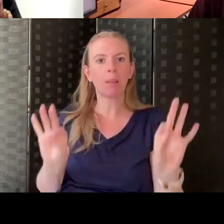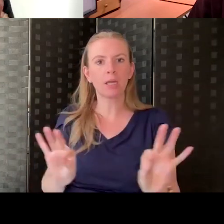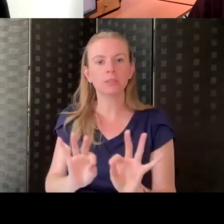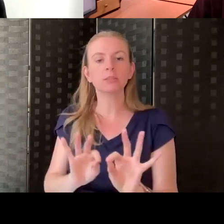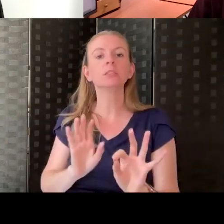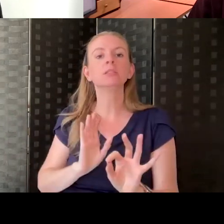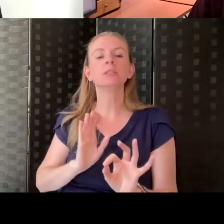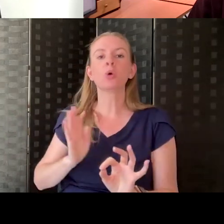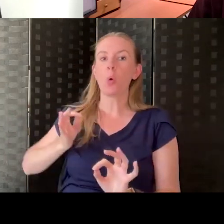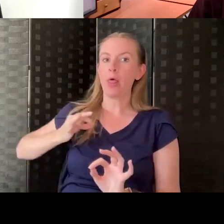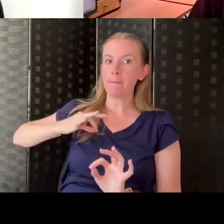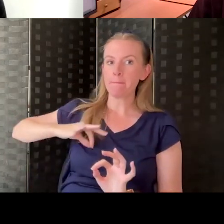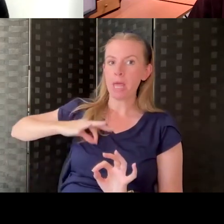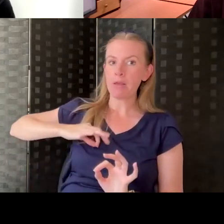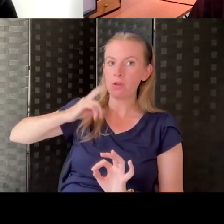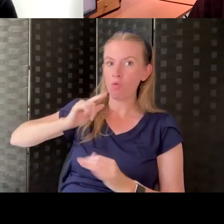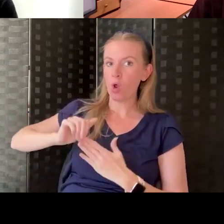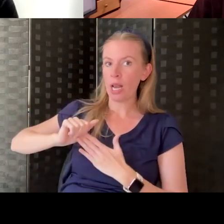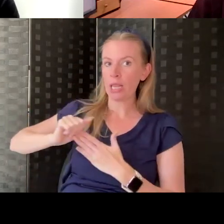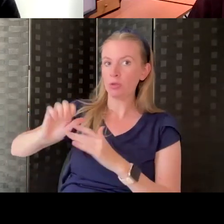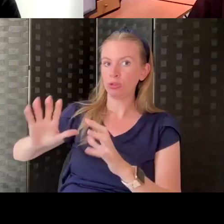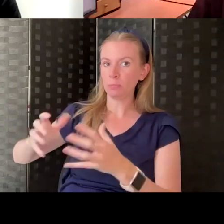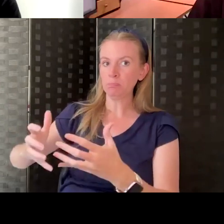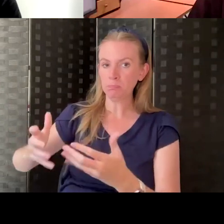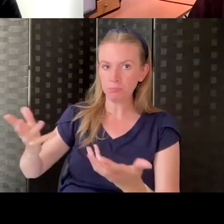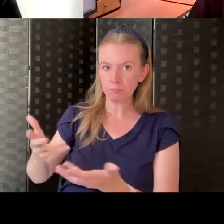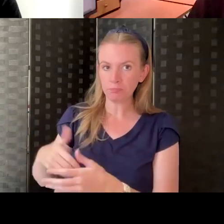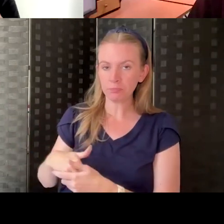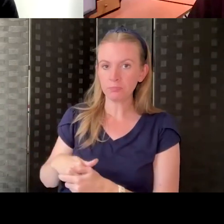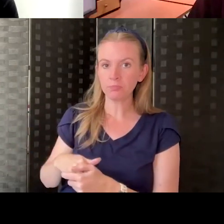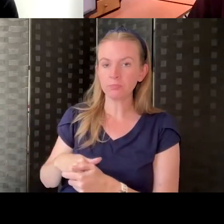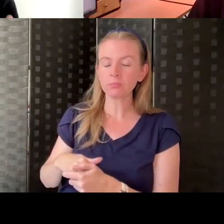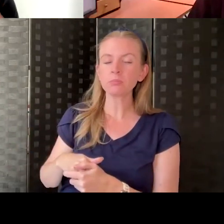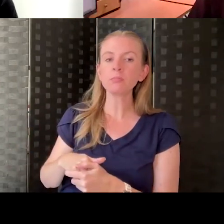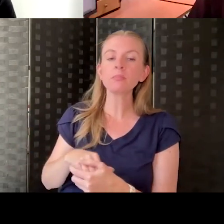was shown to leadership. What job that would normally